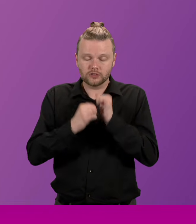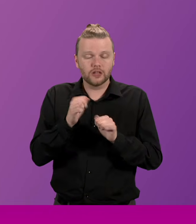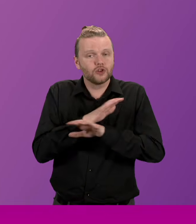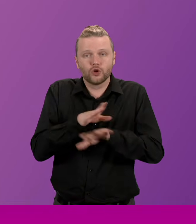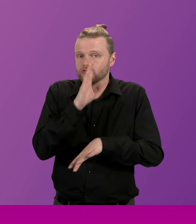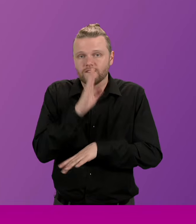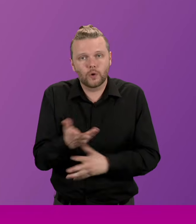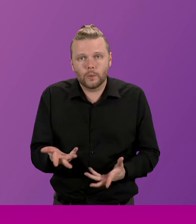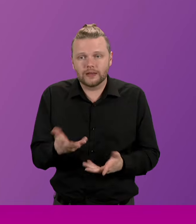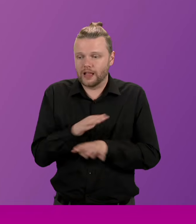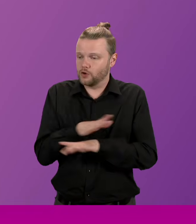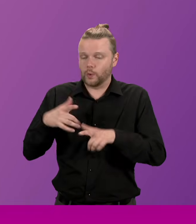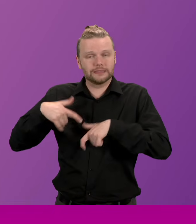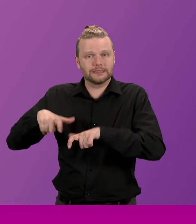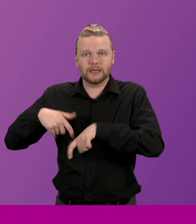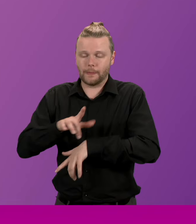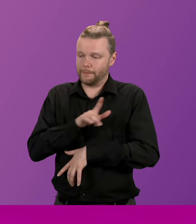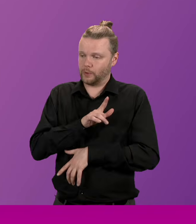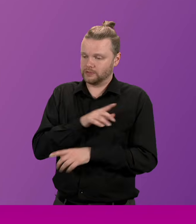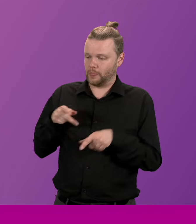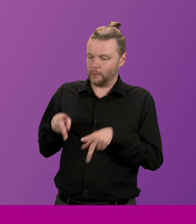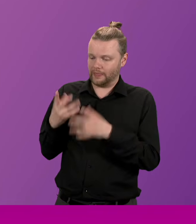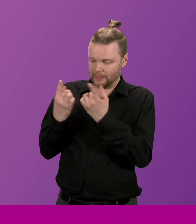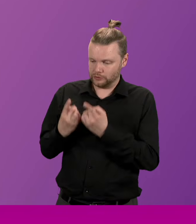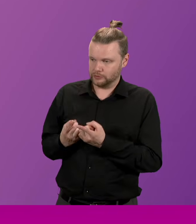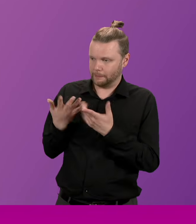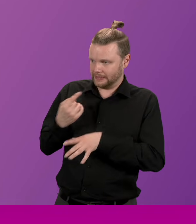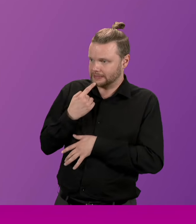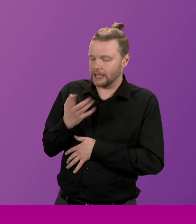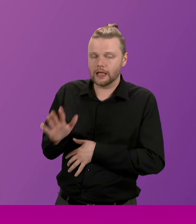nor is the situation sustainable, because of the issues that Mr Marra cites. I give